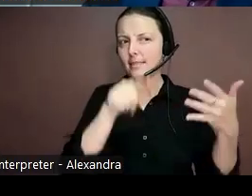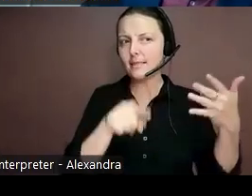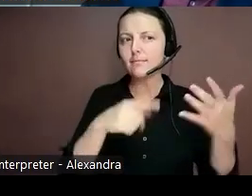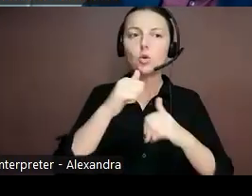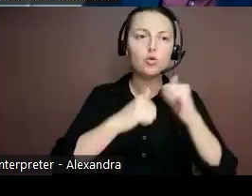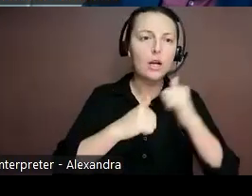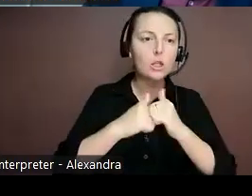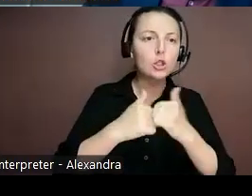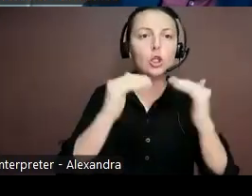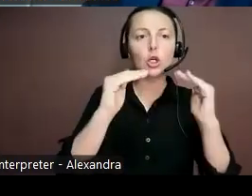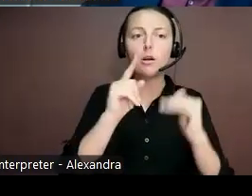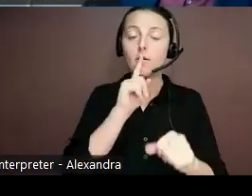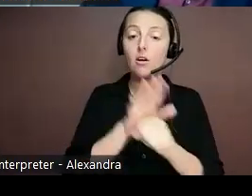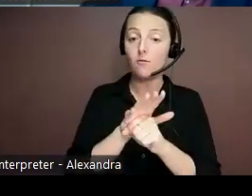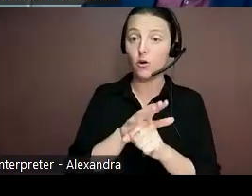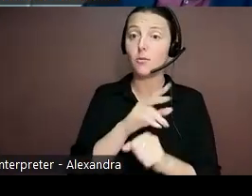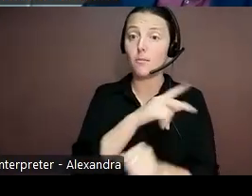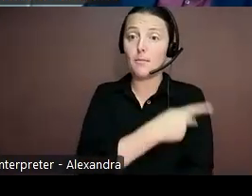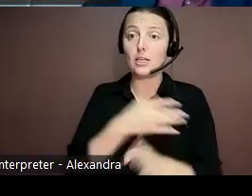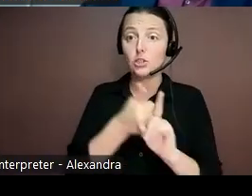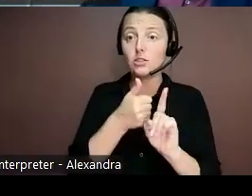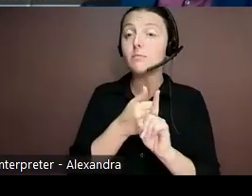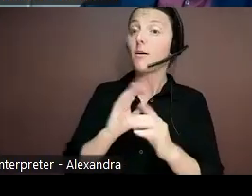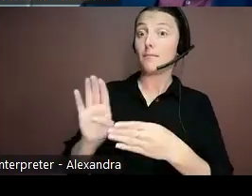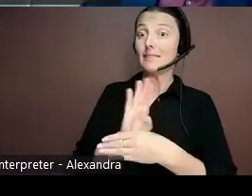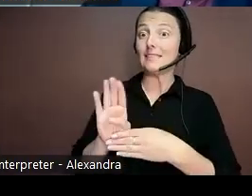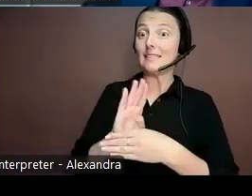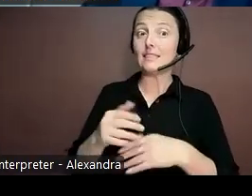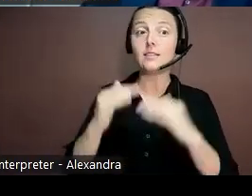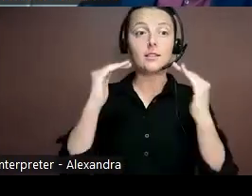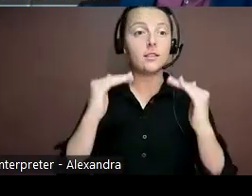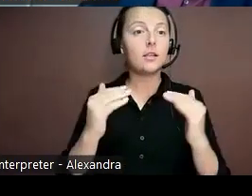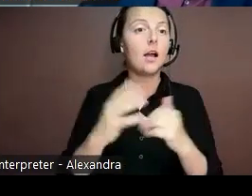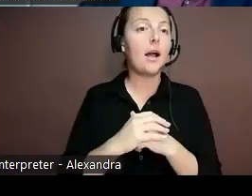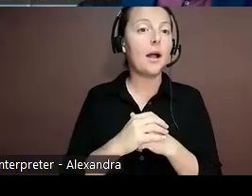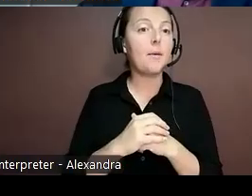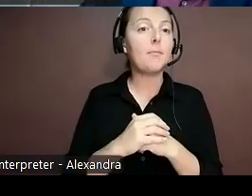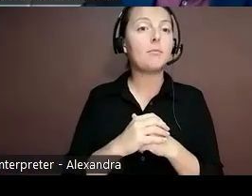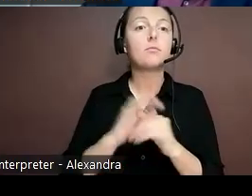fair and consistent. You keep your noise down, um, and that you make sure that you staff members